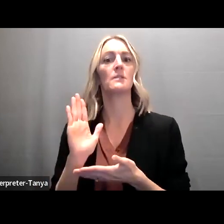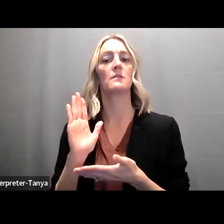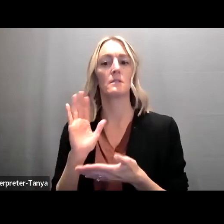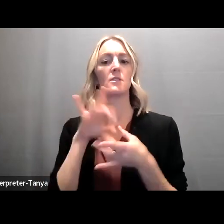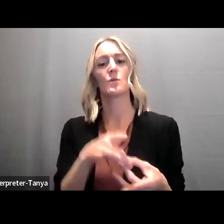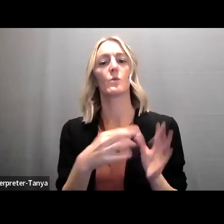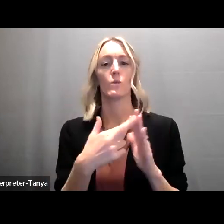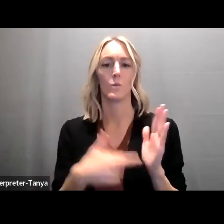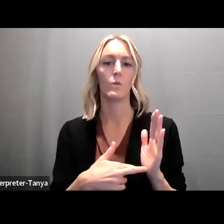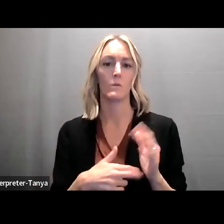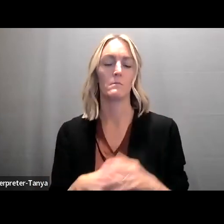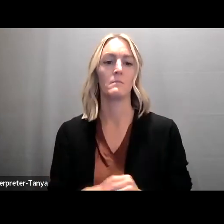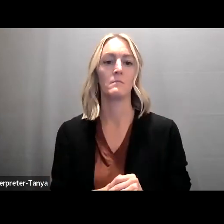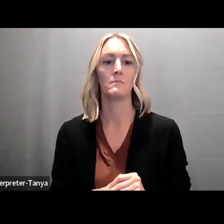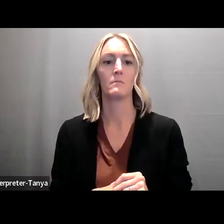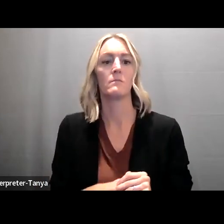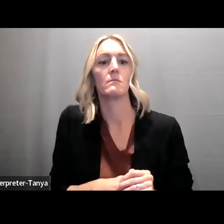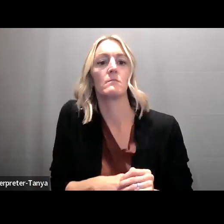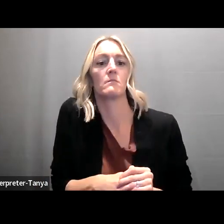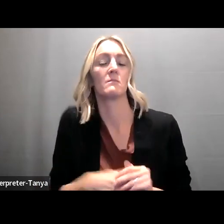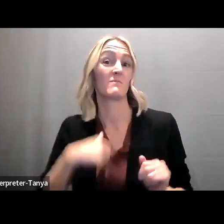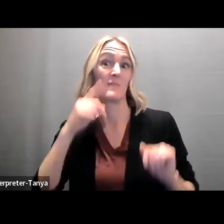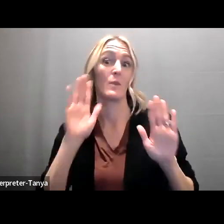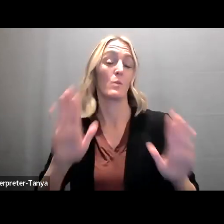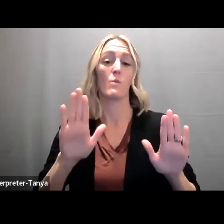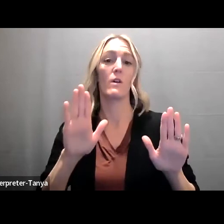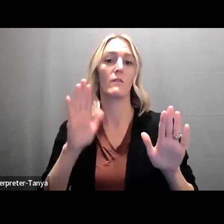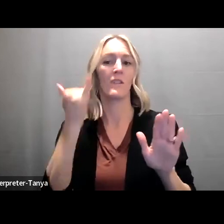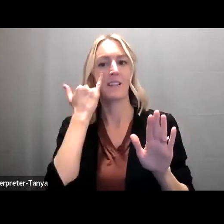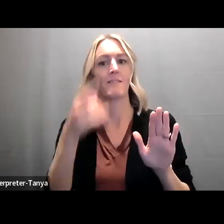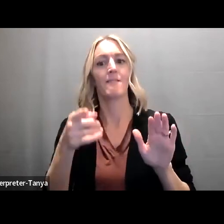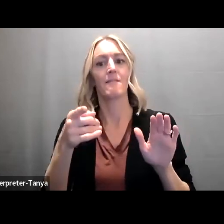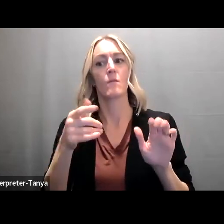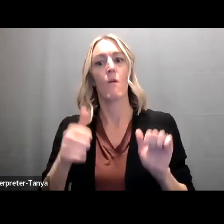I think it would kwufrl to tag team P&A.